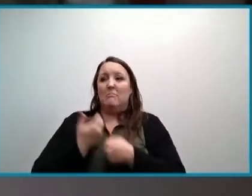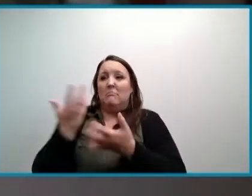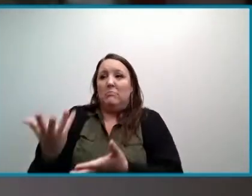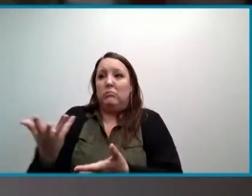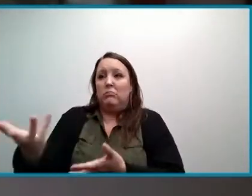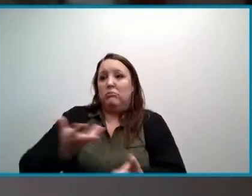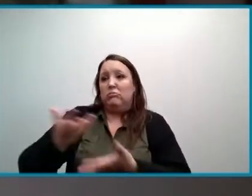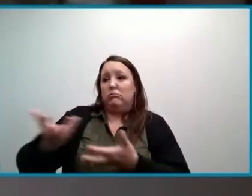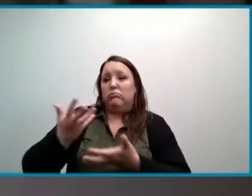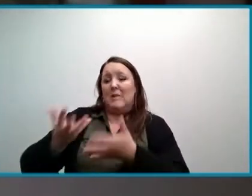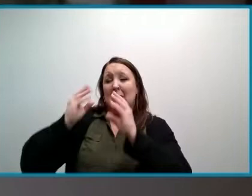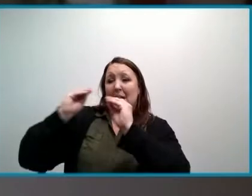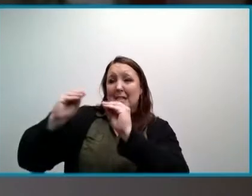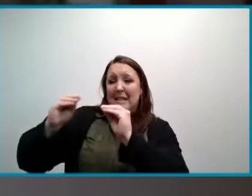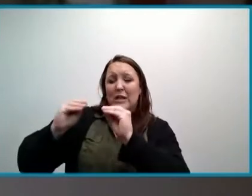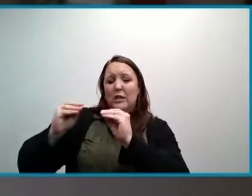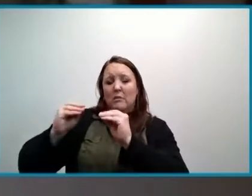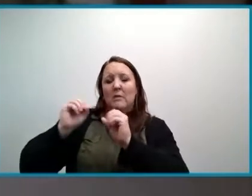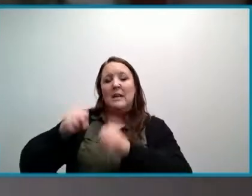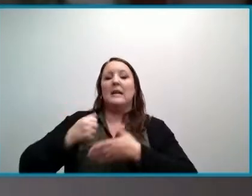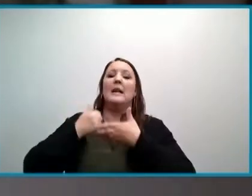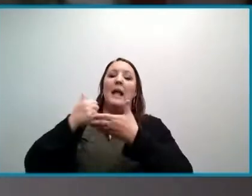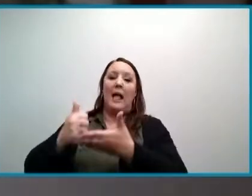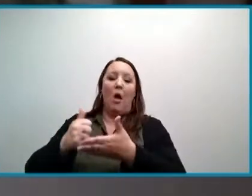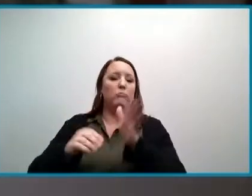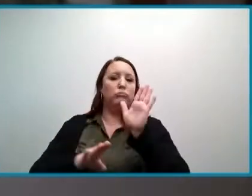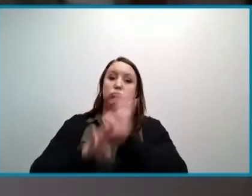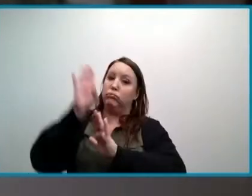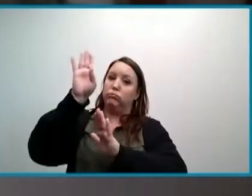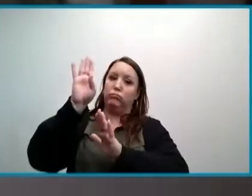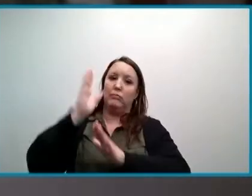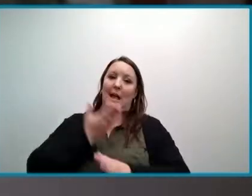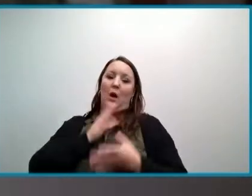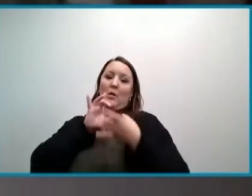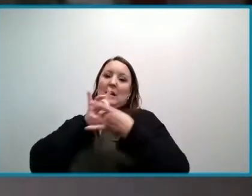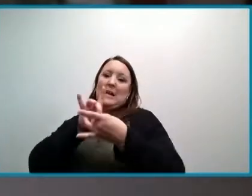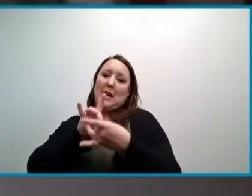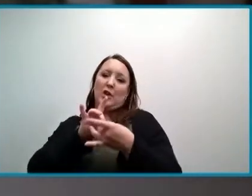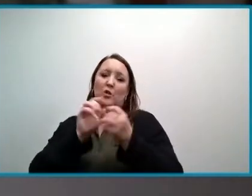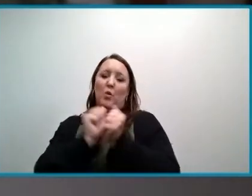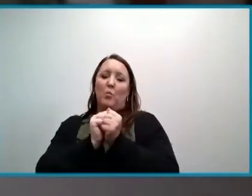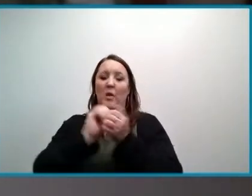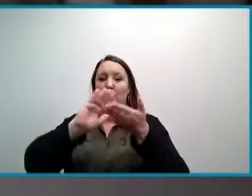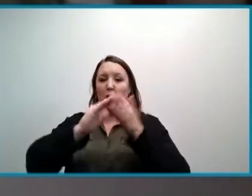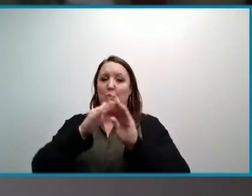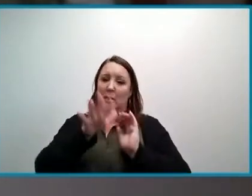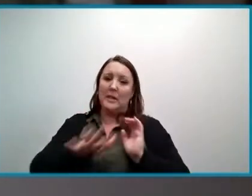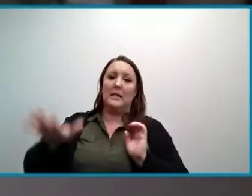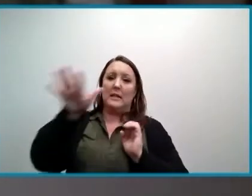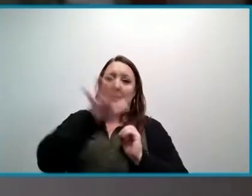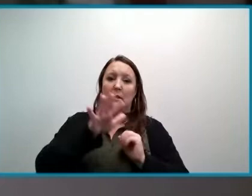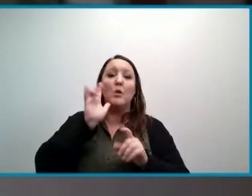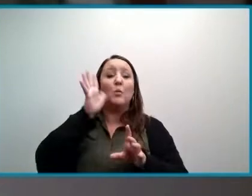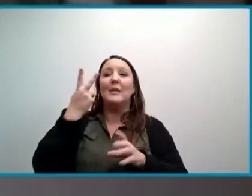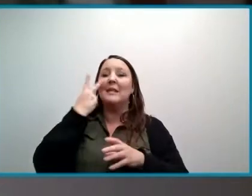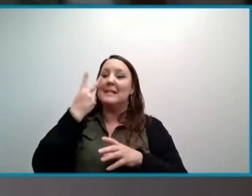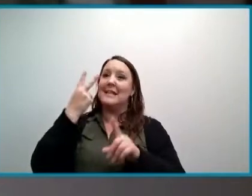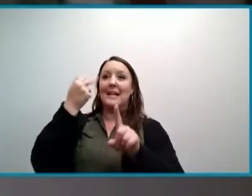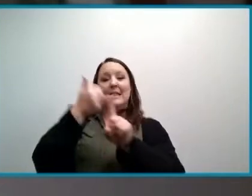this can help accelerate our connection to these communities because they're going to see themselves in the artists that we,